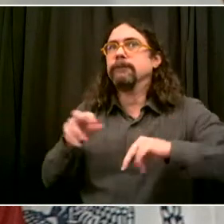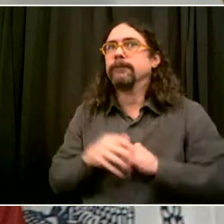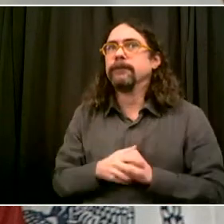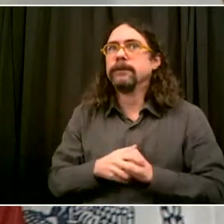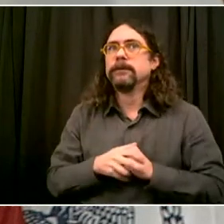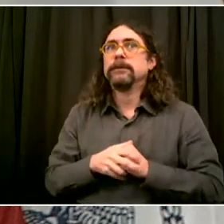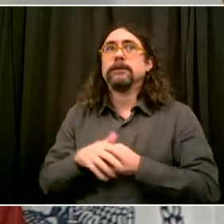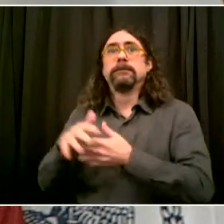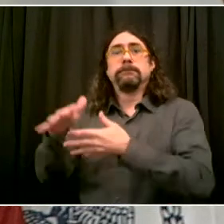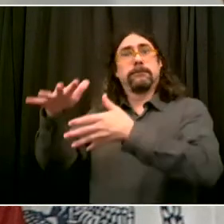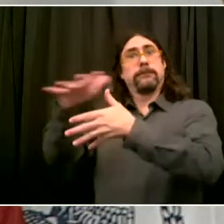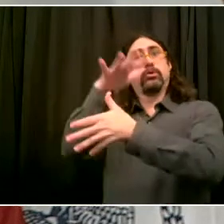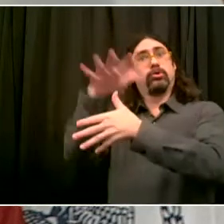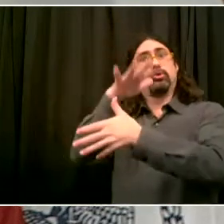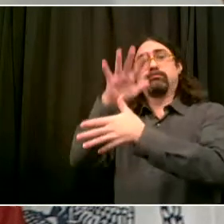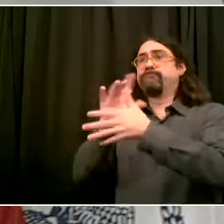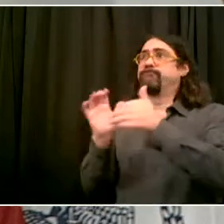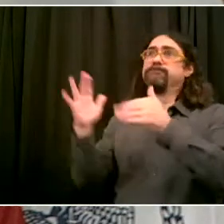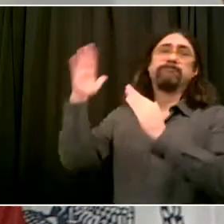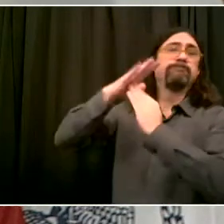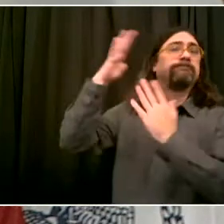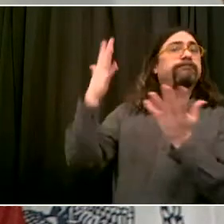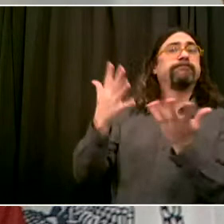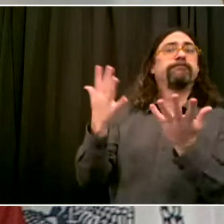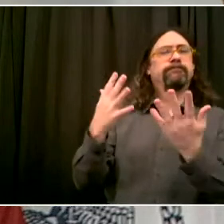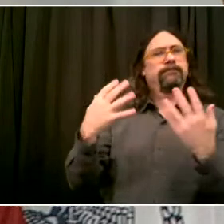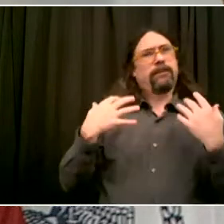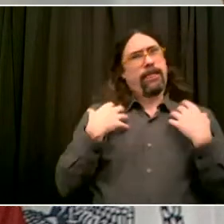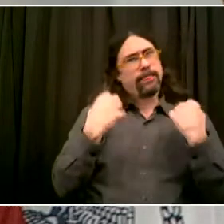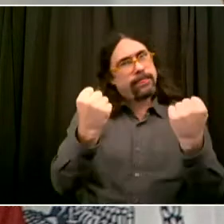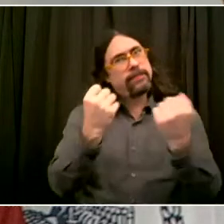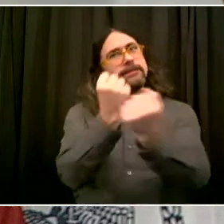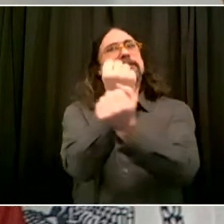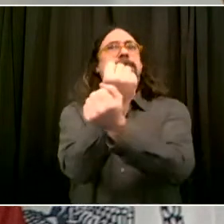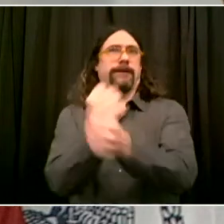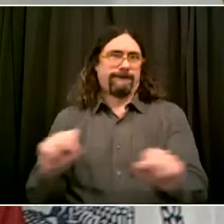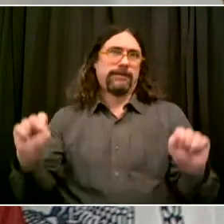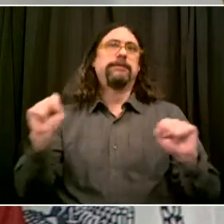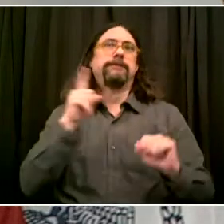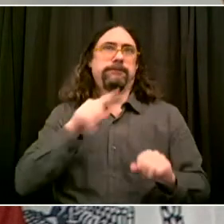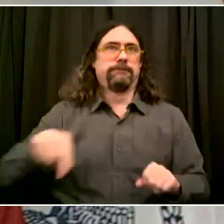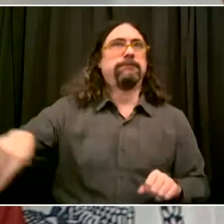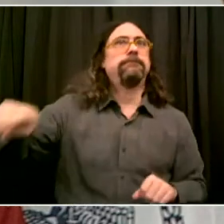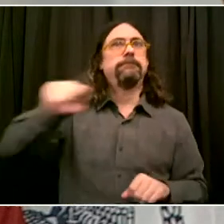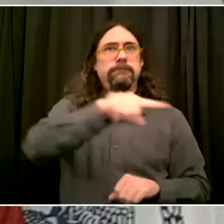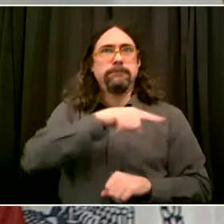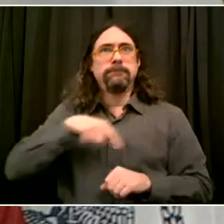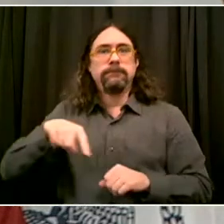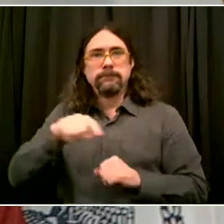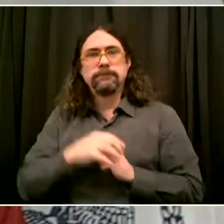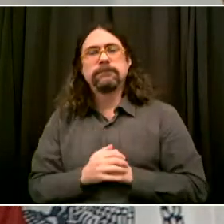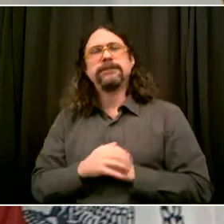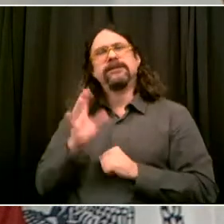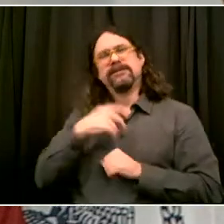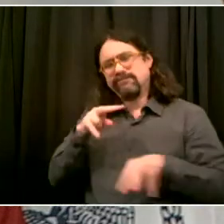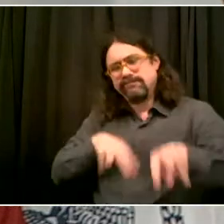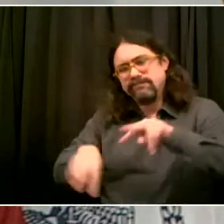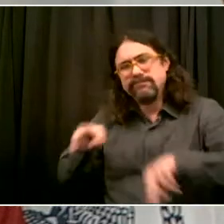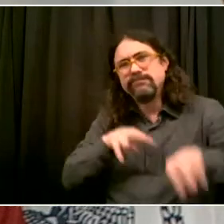HEALTH AND SAFETY CLEARLY HAS TOTO COME FIRST, SO, , I THINK IS A VALID CONCERN, WE ARE GOININTG O O THTHNKI BOAUT WHA